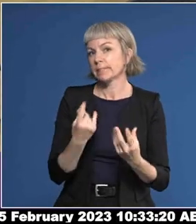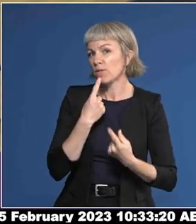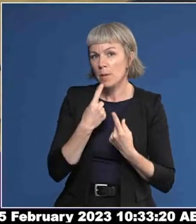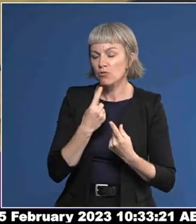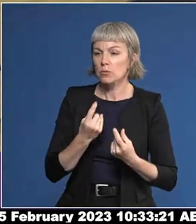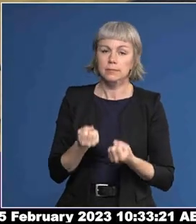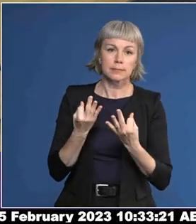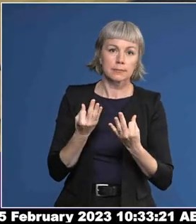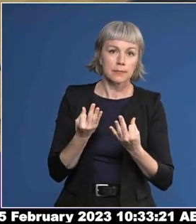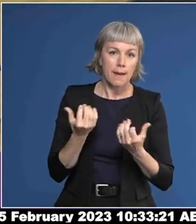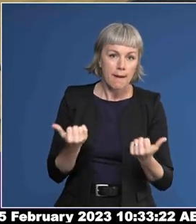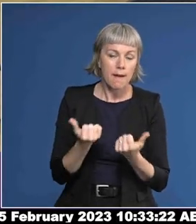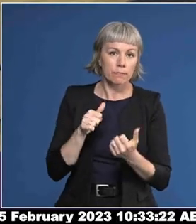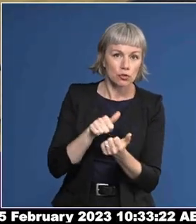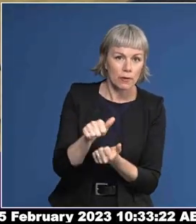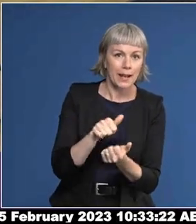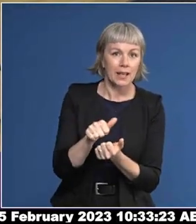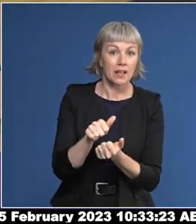participants. So I've just read part of those findings.